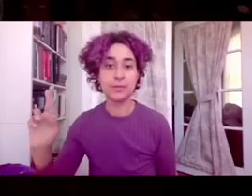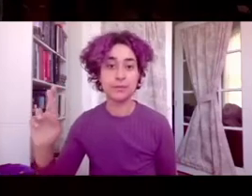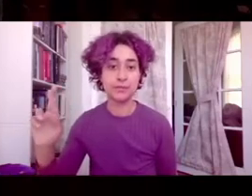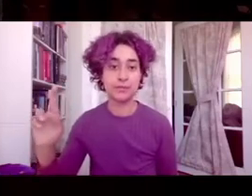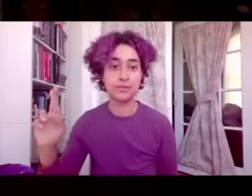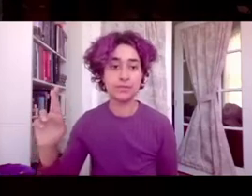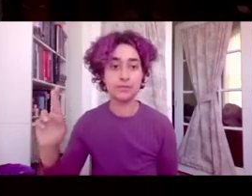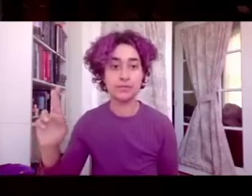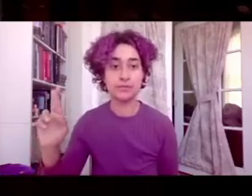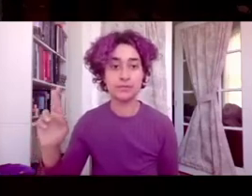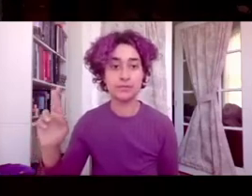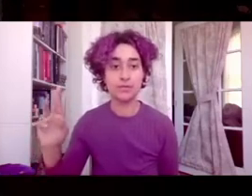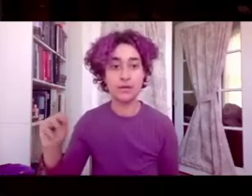Miles Horton,